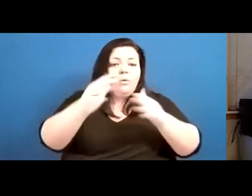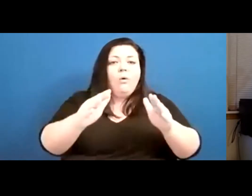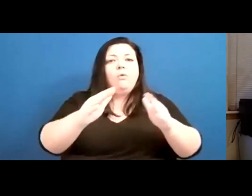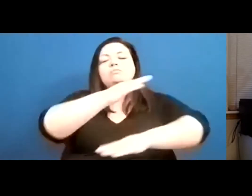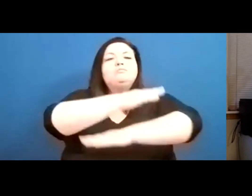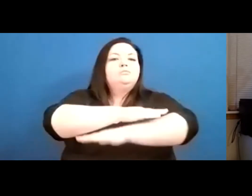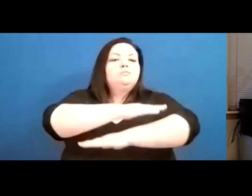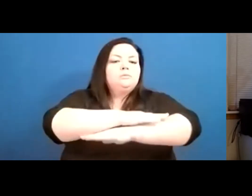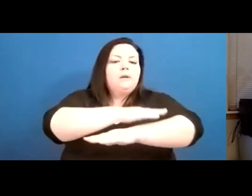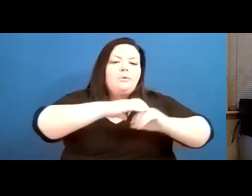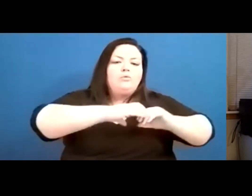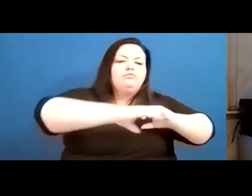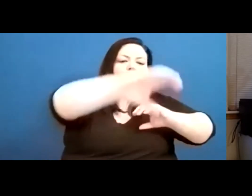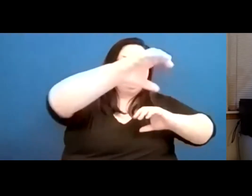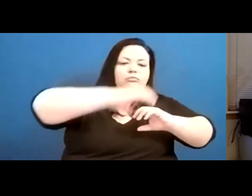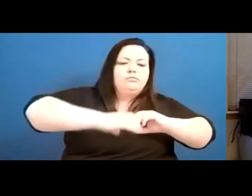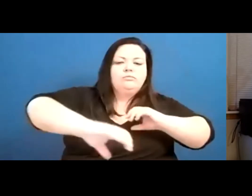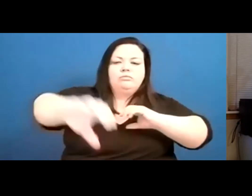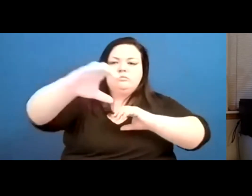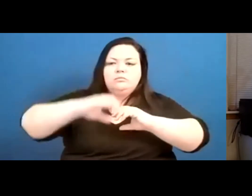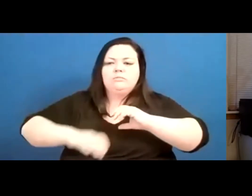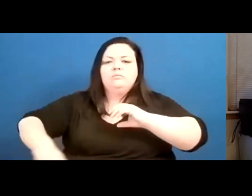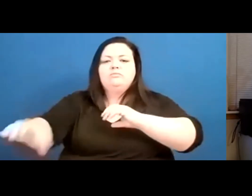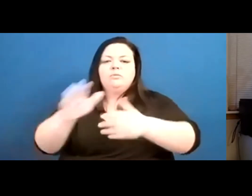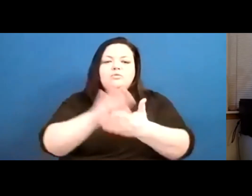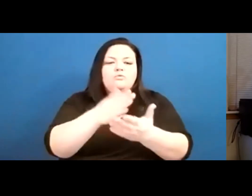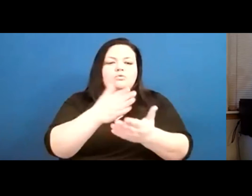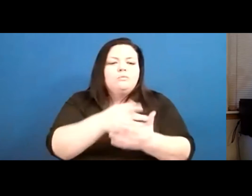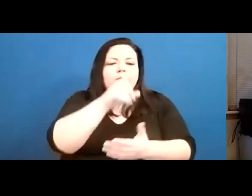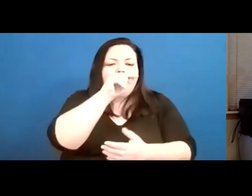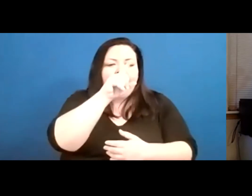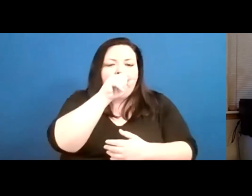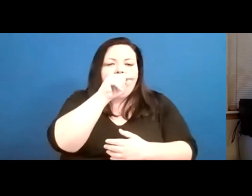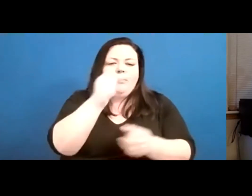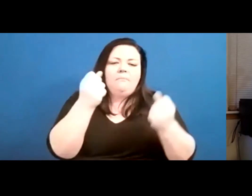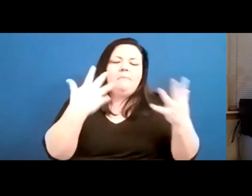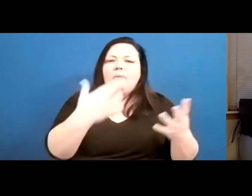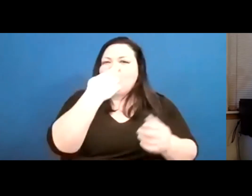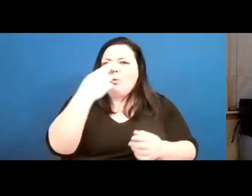with table runners, roasted swan,/ fistfuls of rose petals?